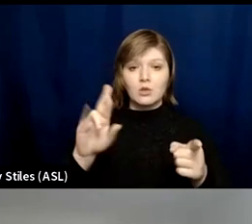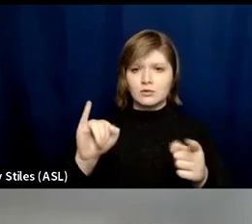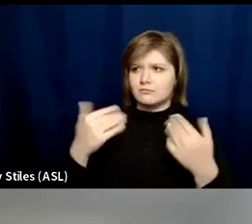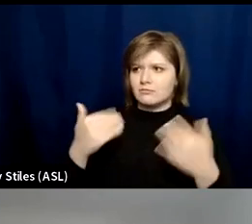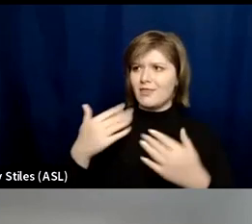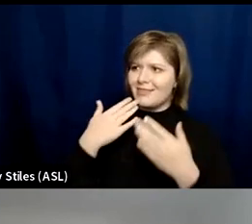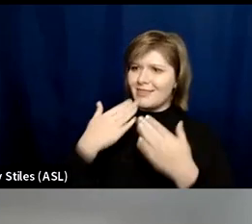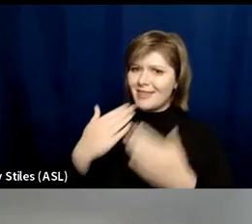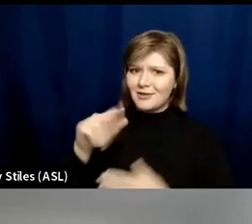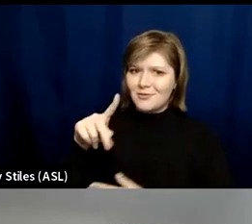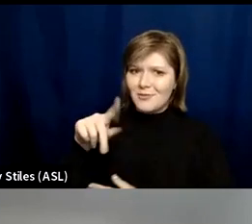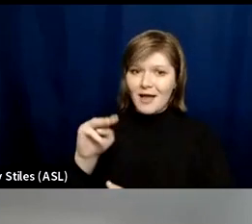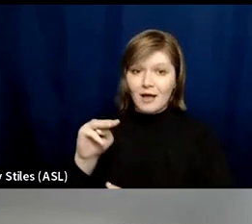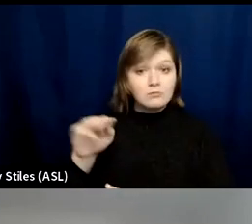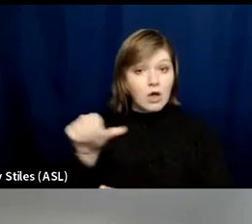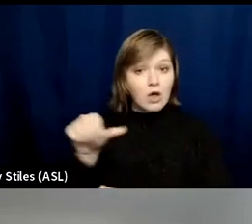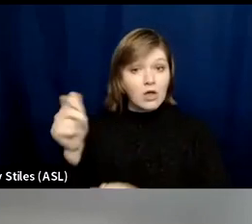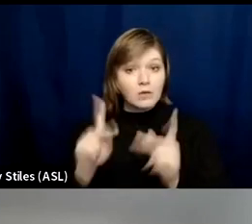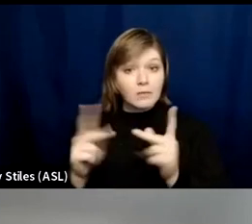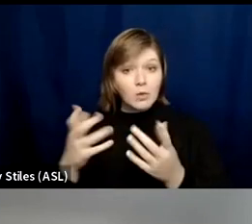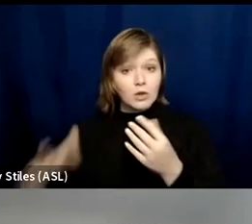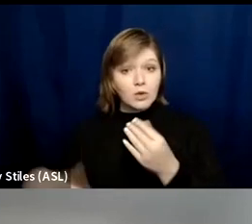questions, when they are developing buildings they can actually support